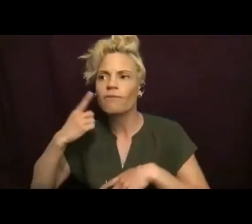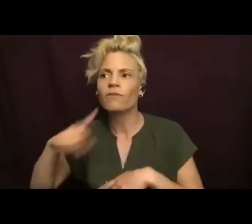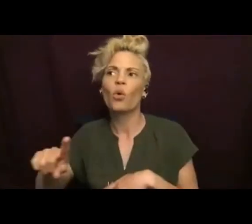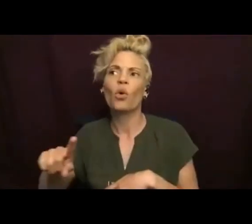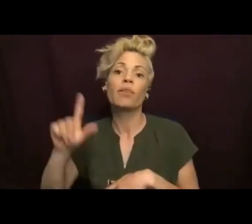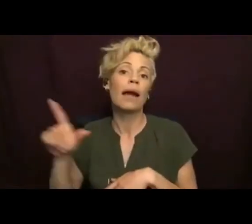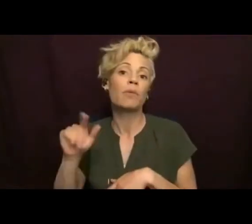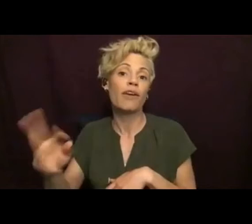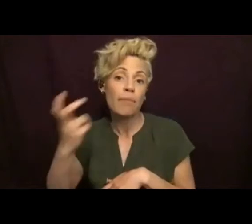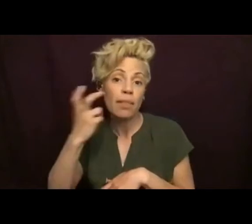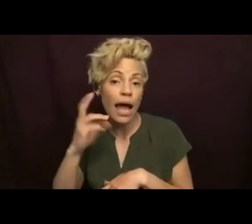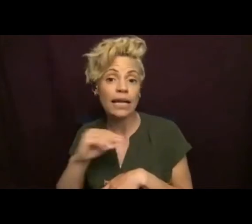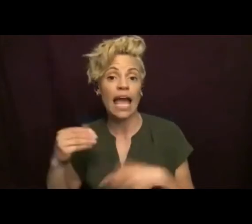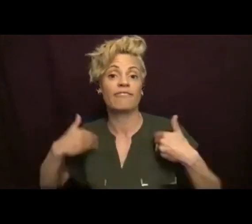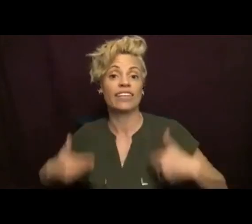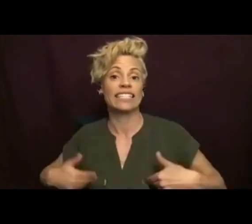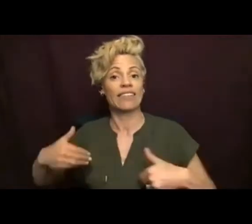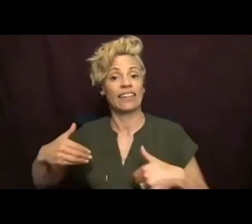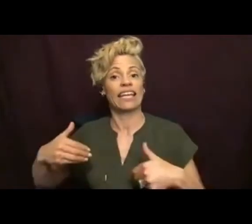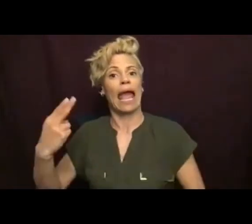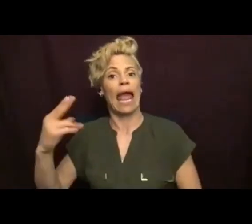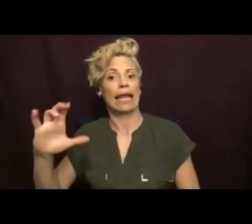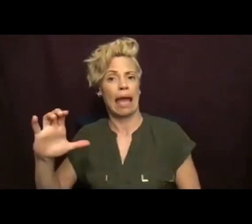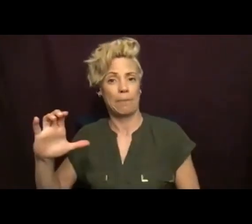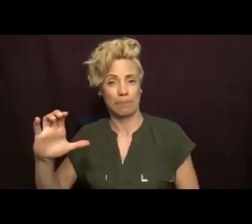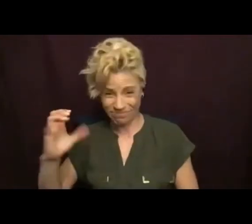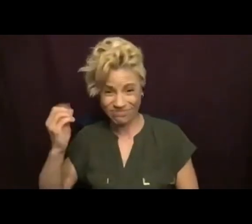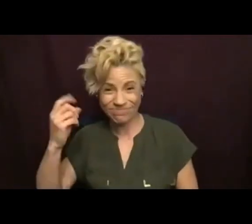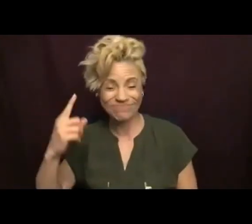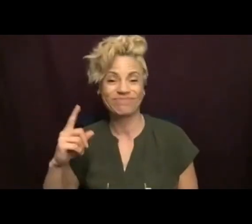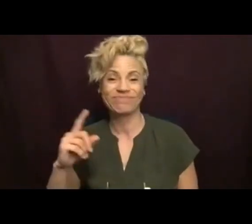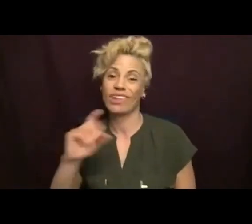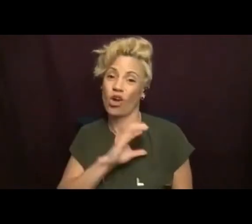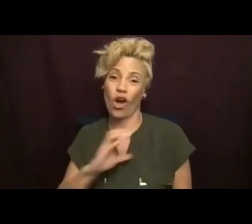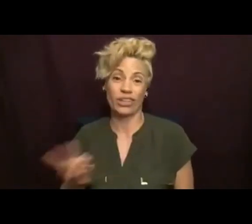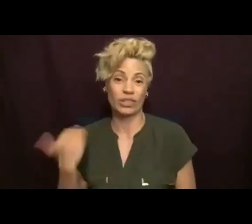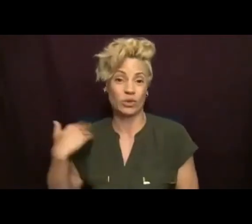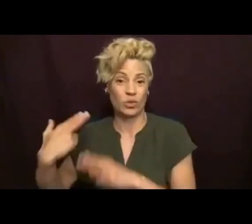is what it used to be called from the Library of Congress and then suddenly they become something